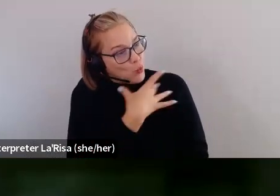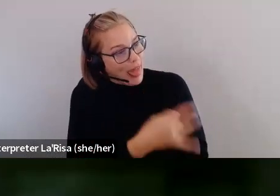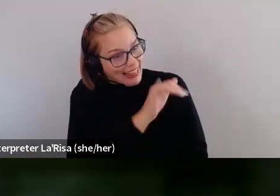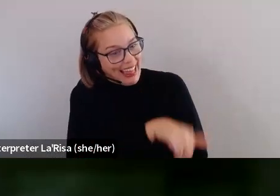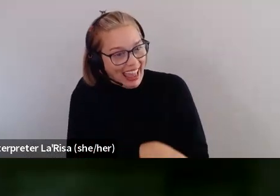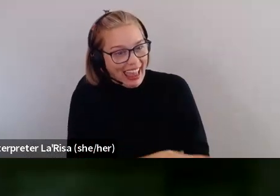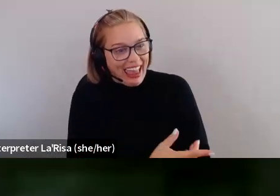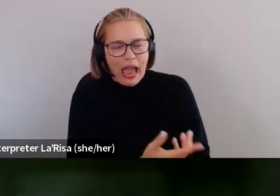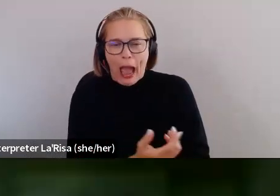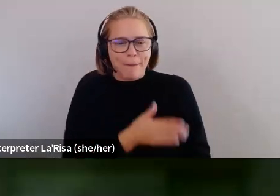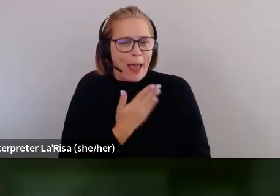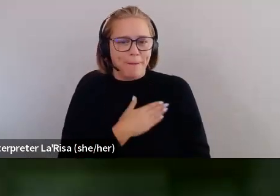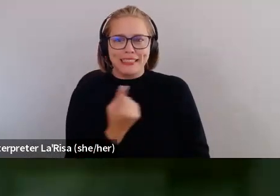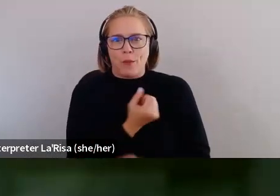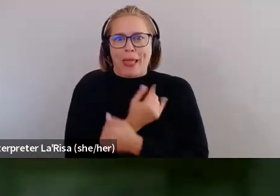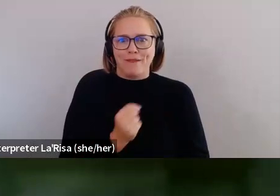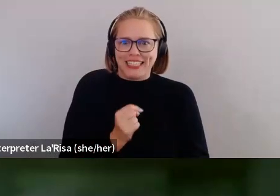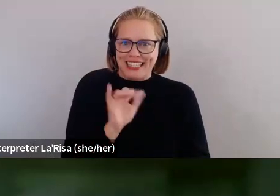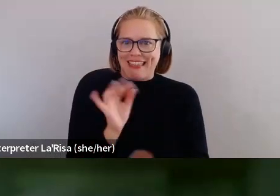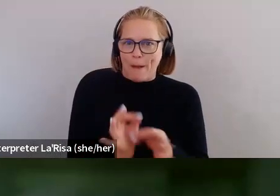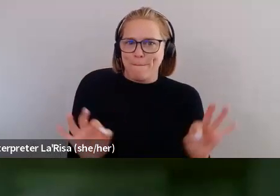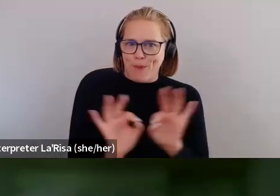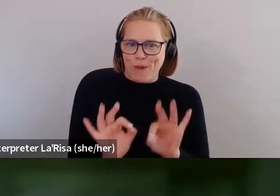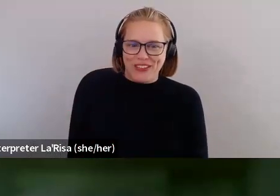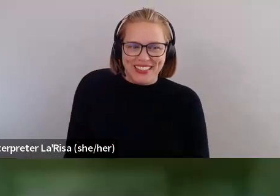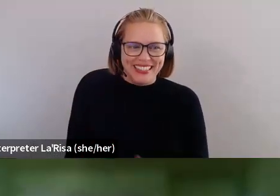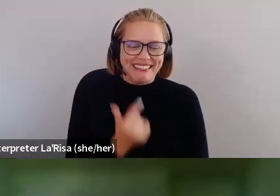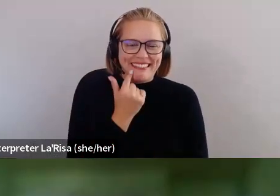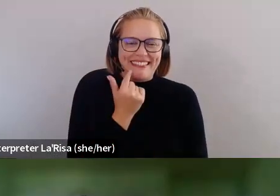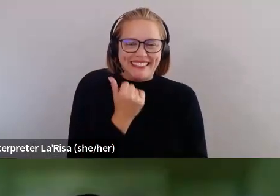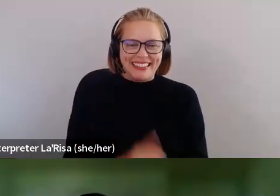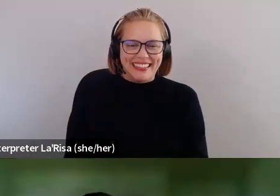snow.